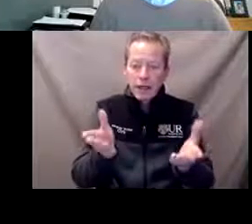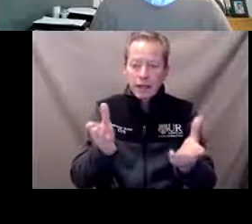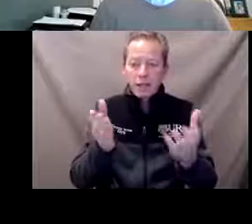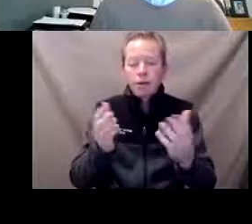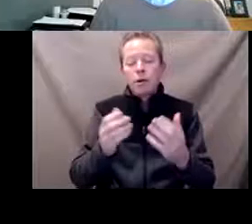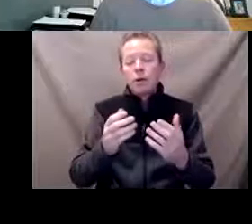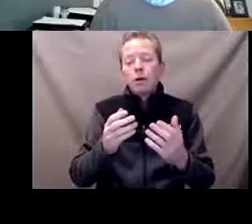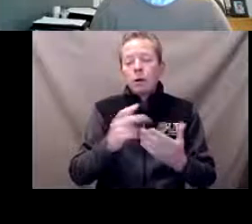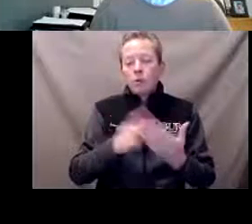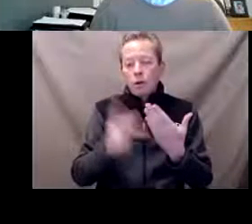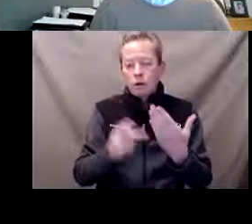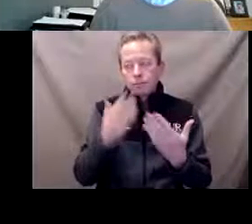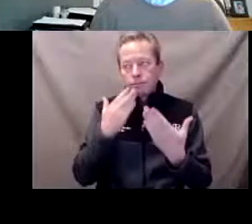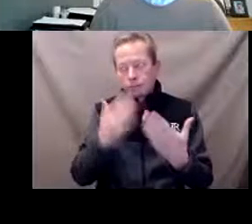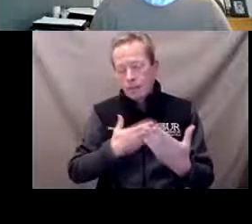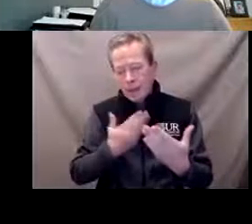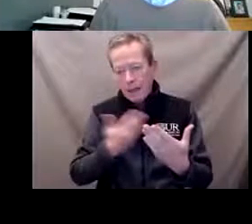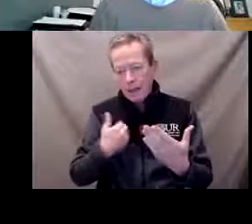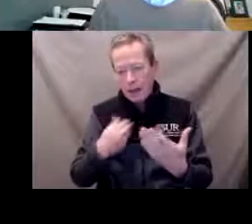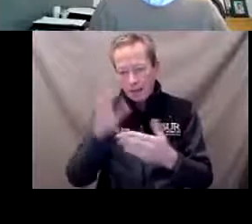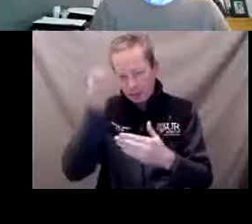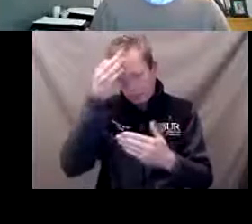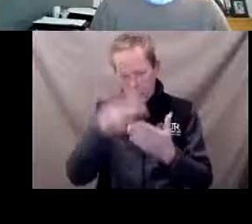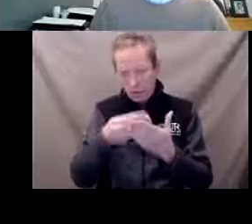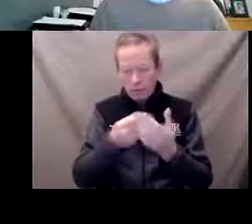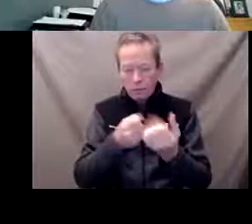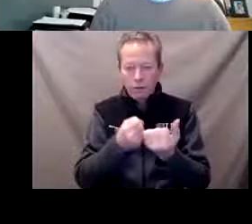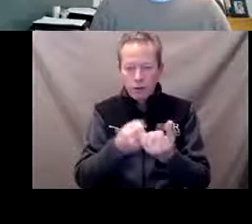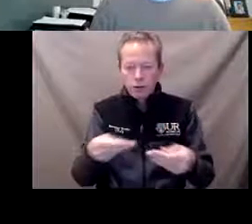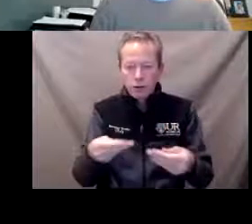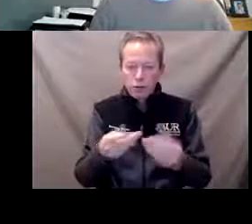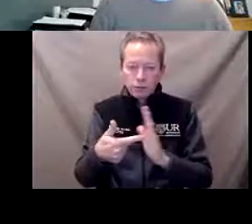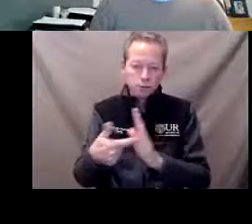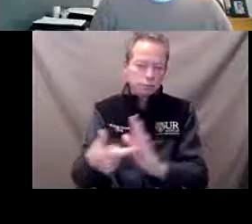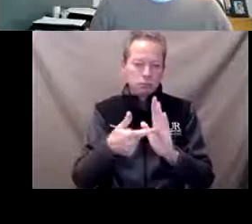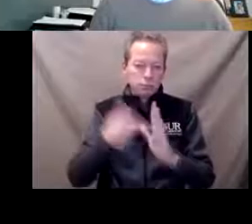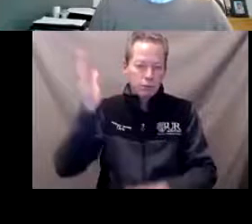federal funding to bring this weekly ongoing grand round series to all of you. Also as a reminder,